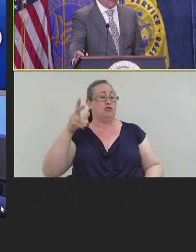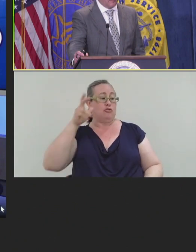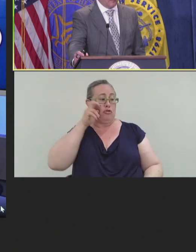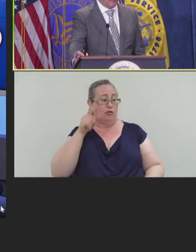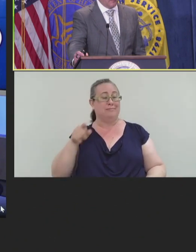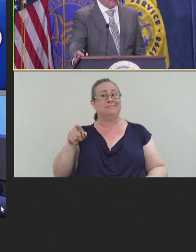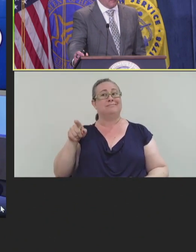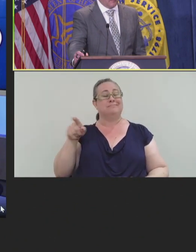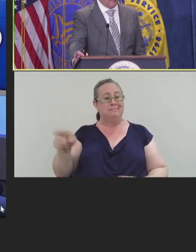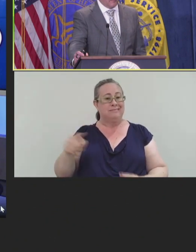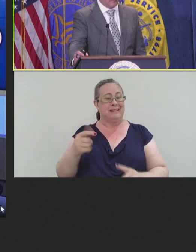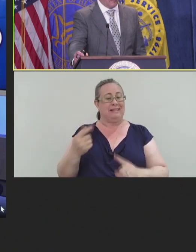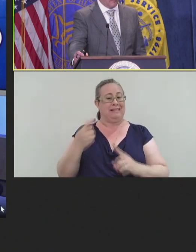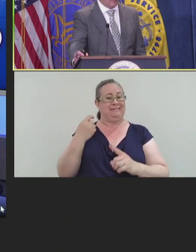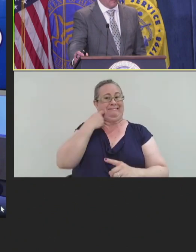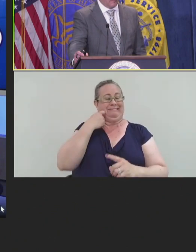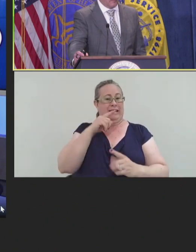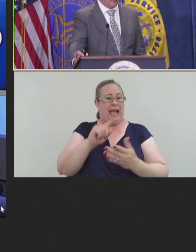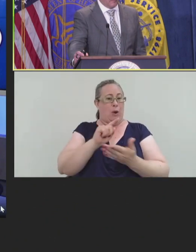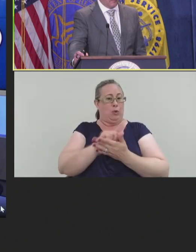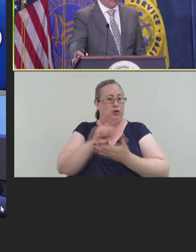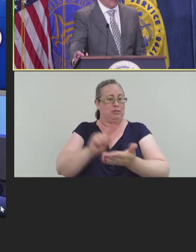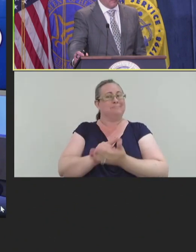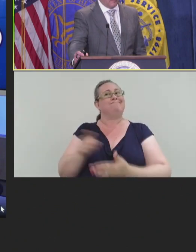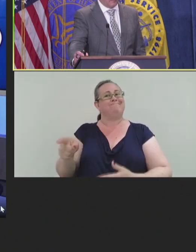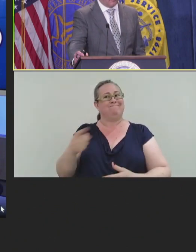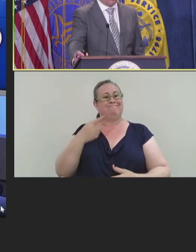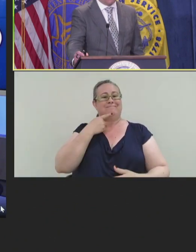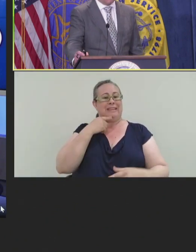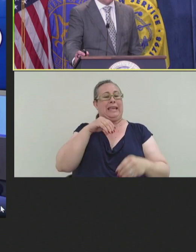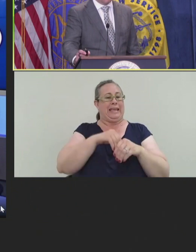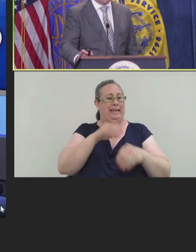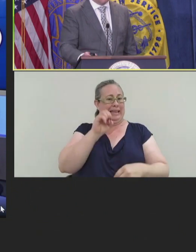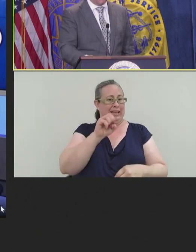just within the last few hours here. And she does say that she's in the ER once again now with her